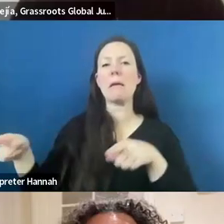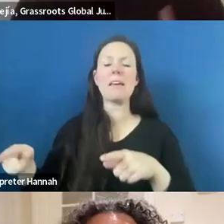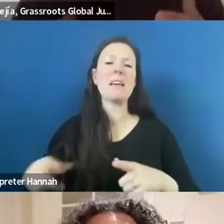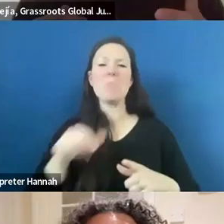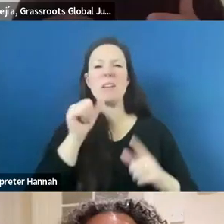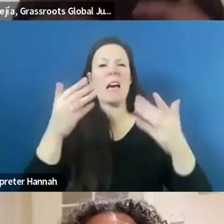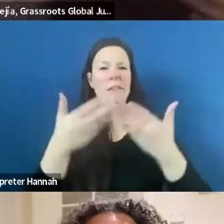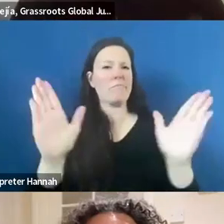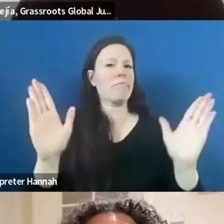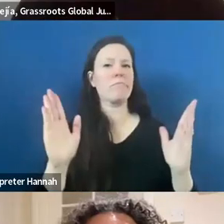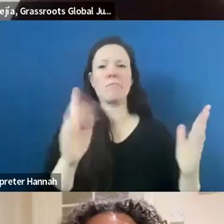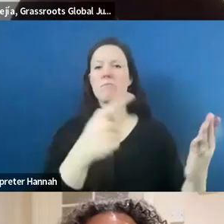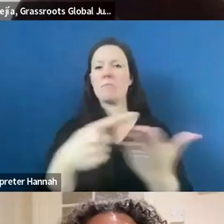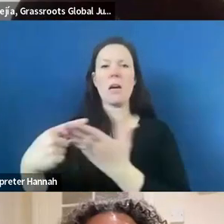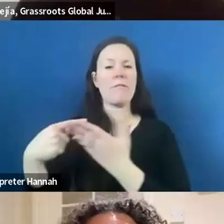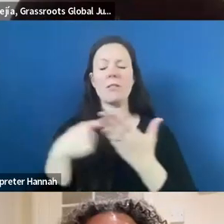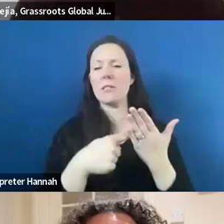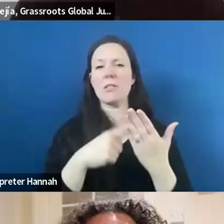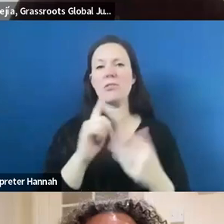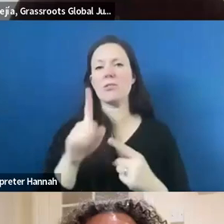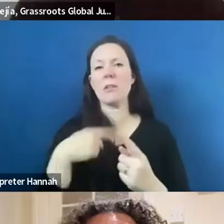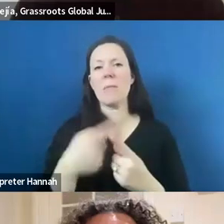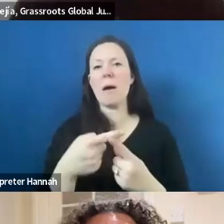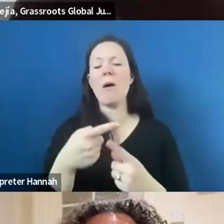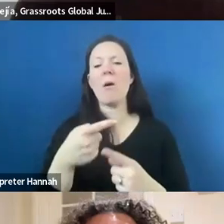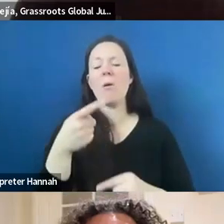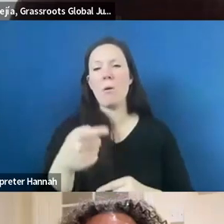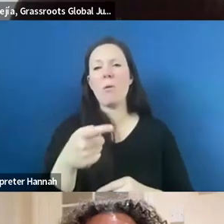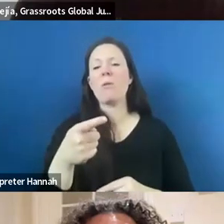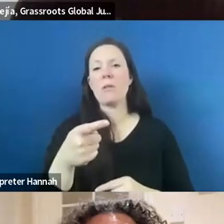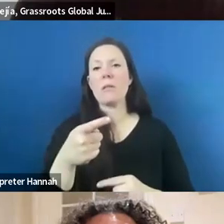have a conversation about the growing military. Right.